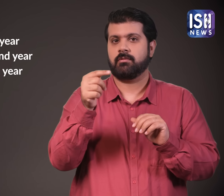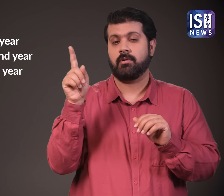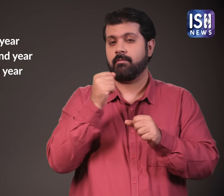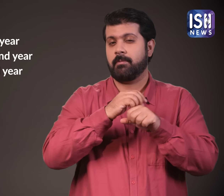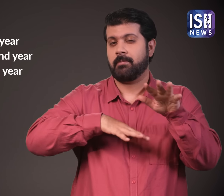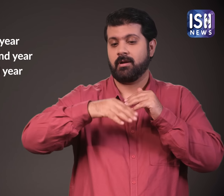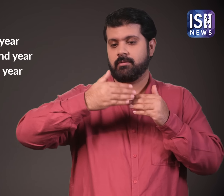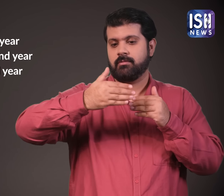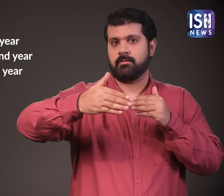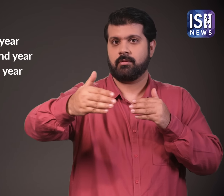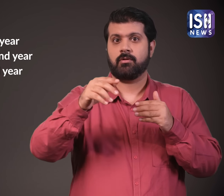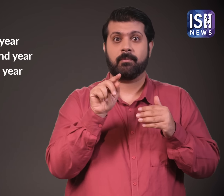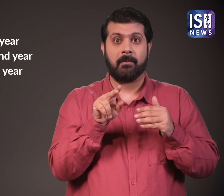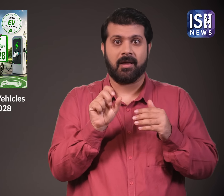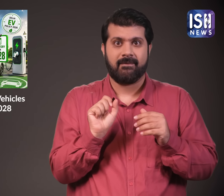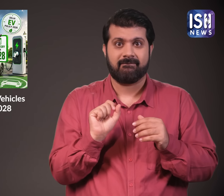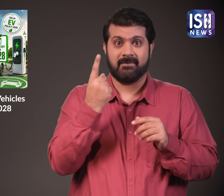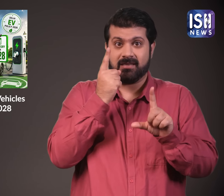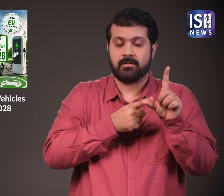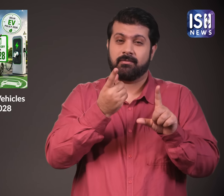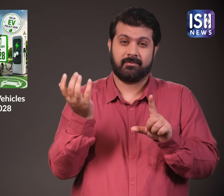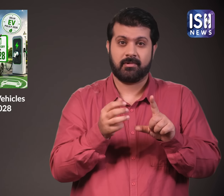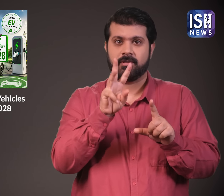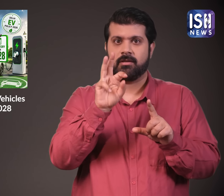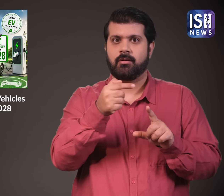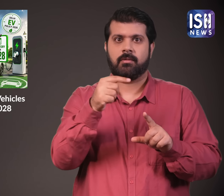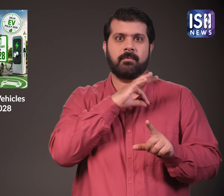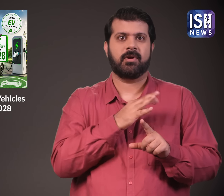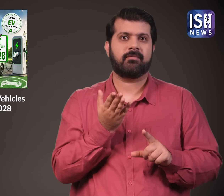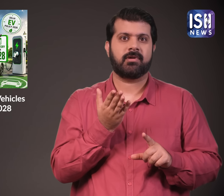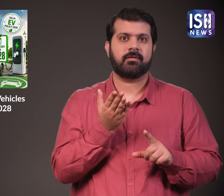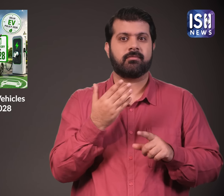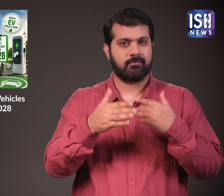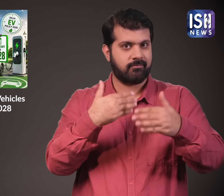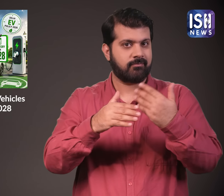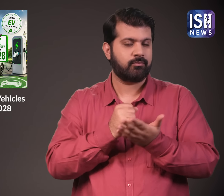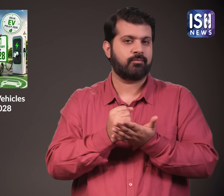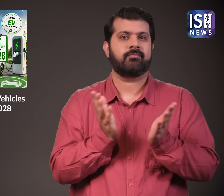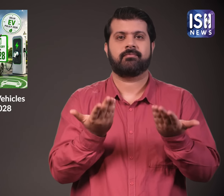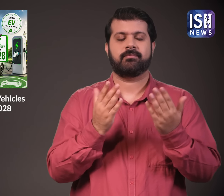The government has announced a subsidy of up to ₹30,000 in the first year, benefiting buyers.